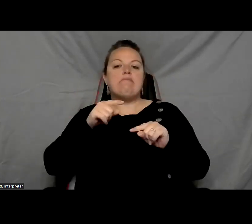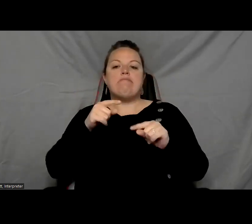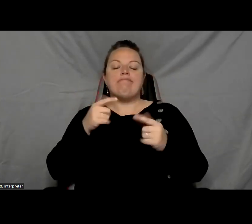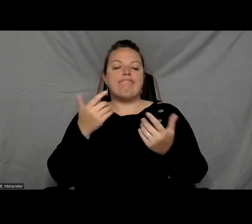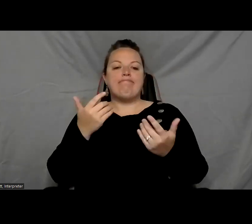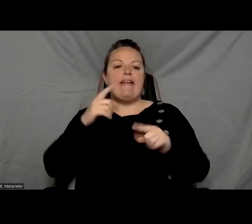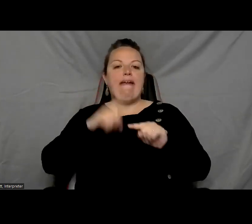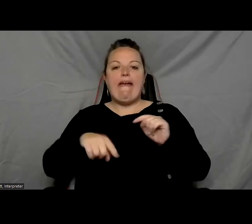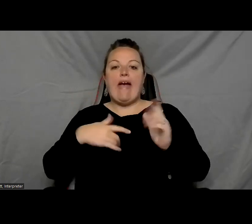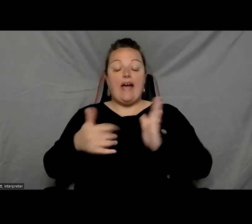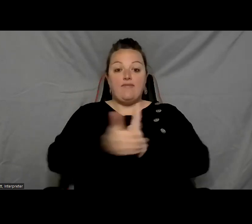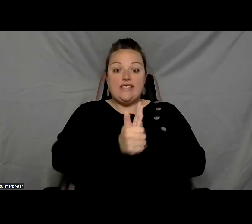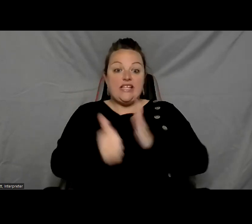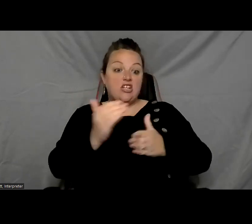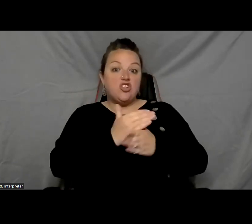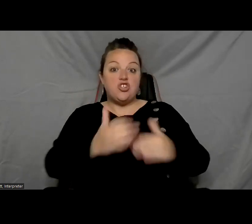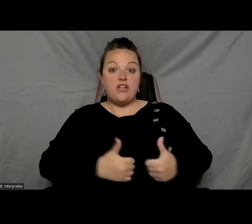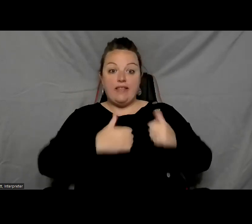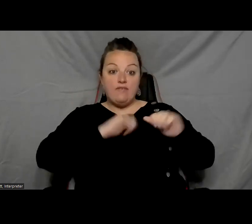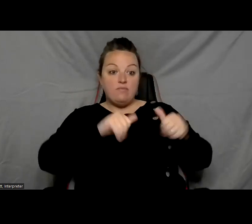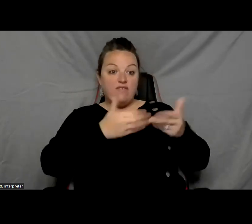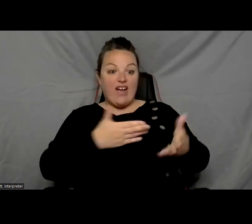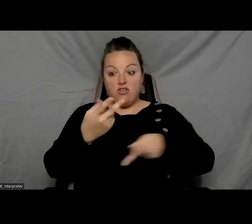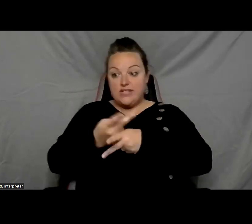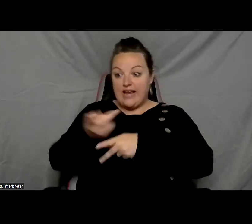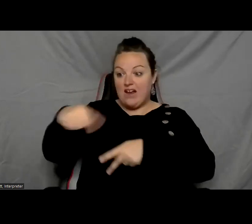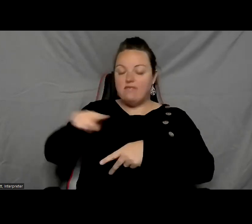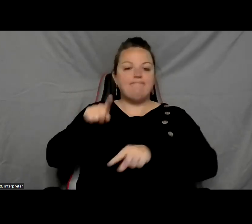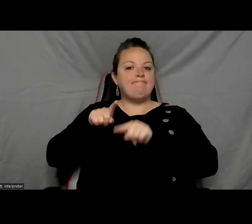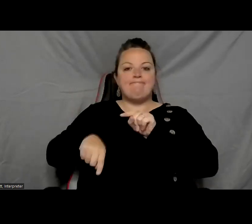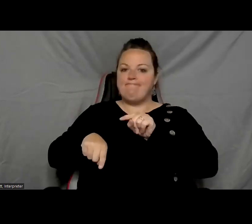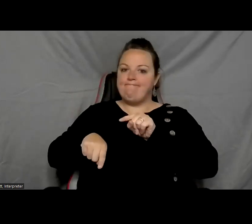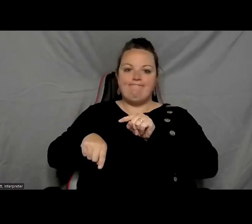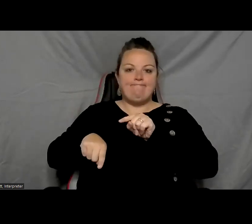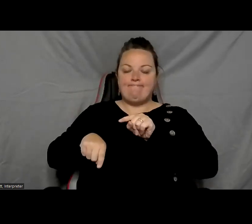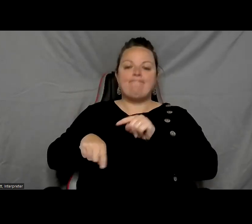skilled shared living providers and in many cases, surpass the level of care that's provided